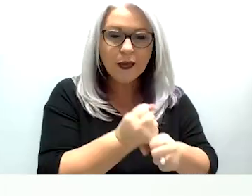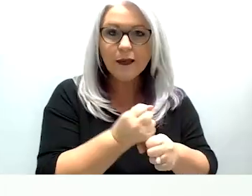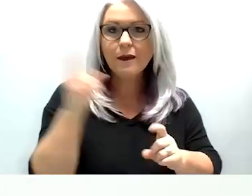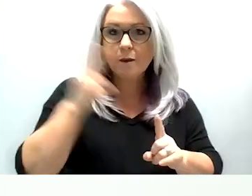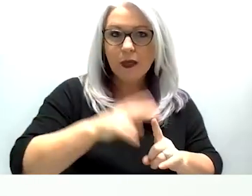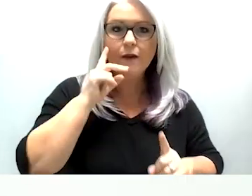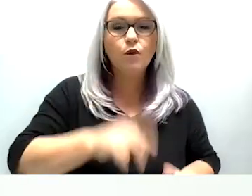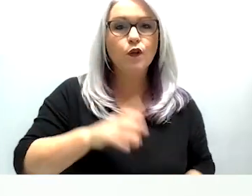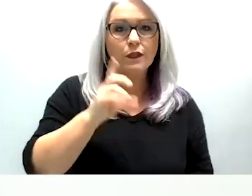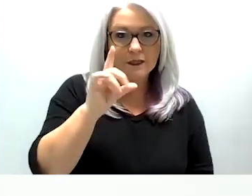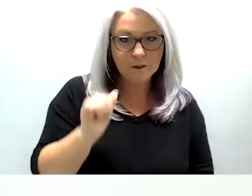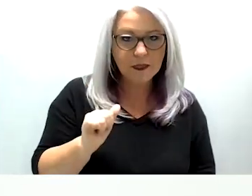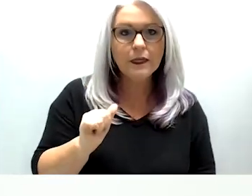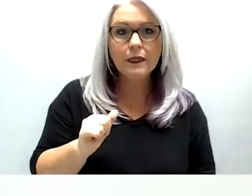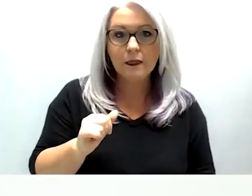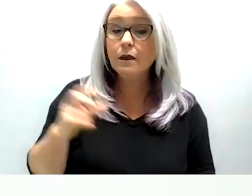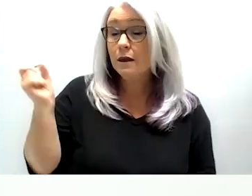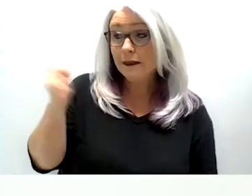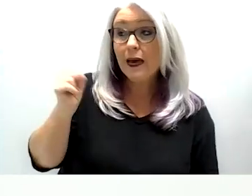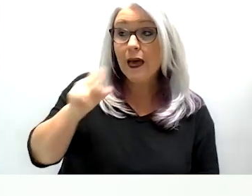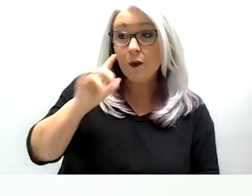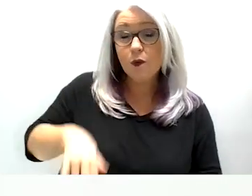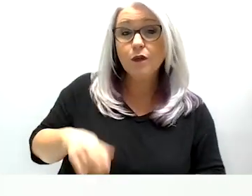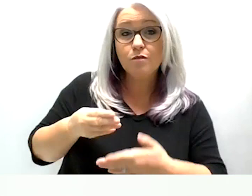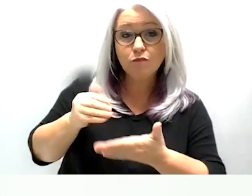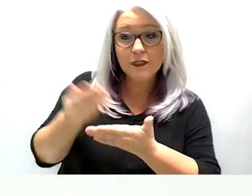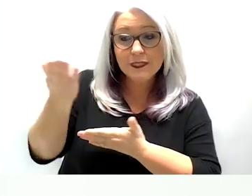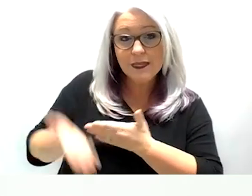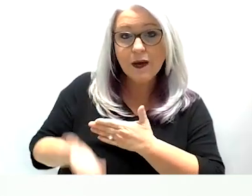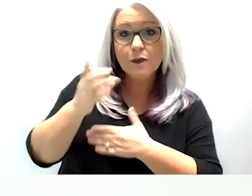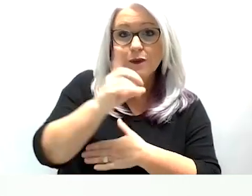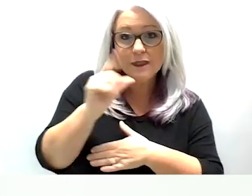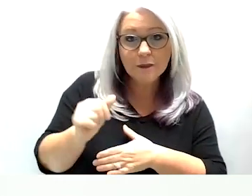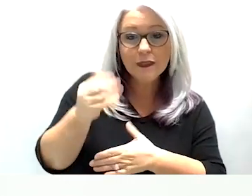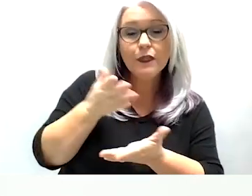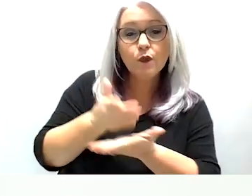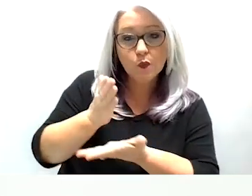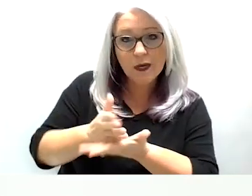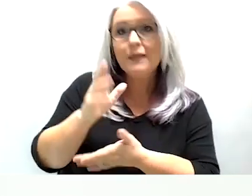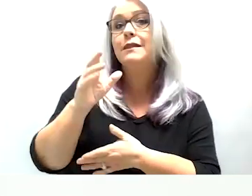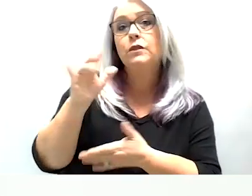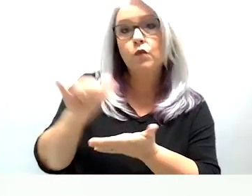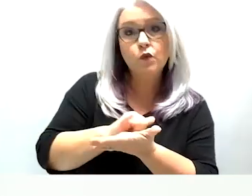This is Jessica and I put this caveat out there our office Disability Rights New York we do have disability in our name and